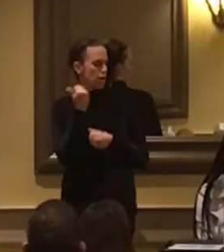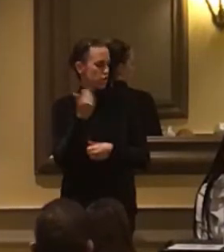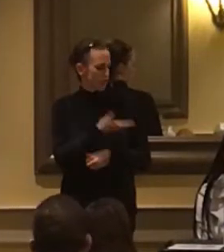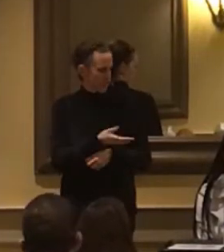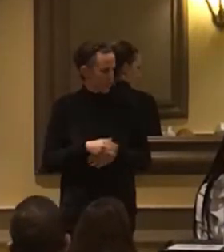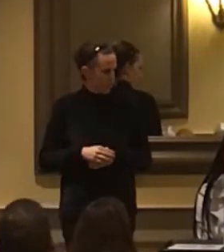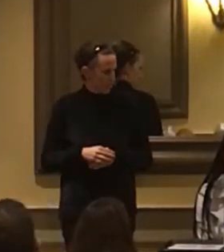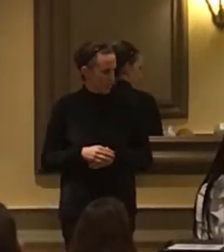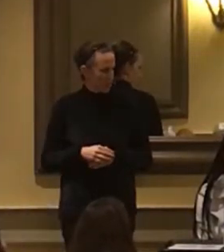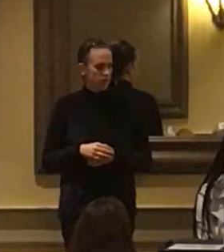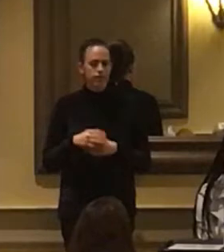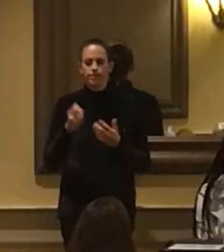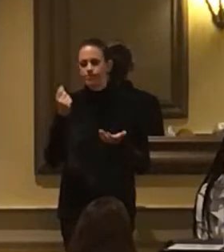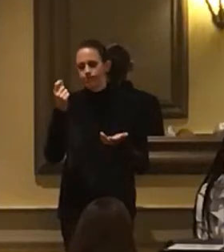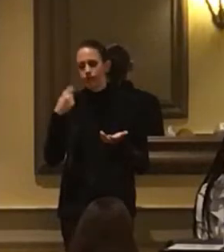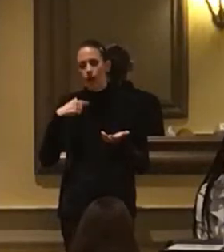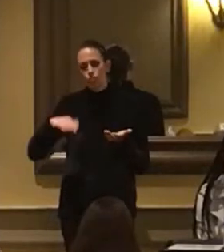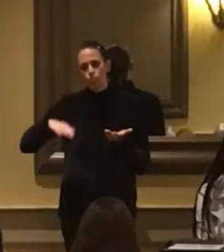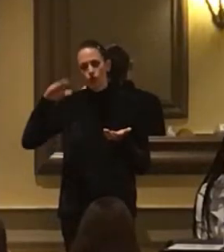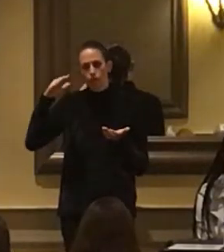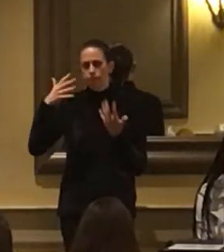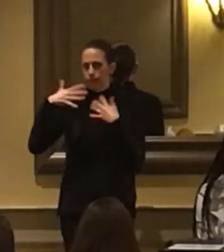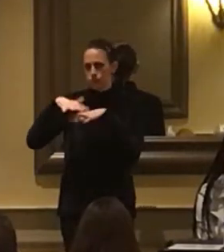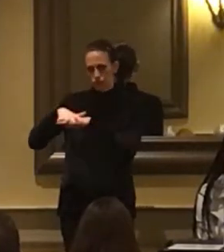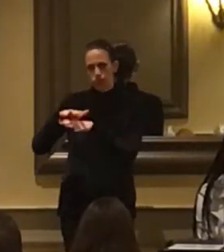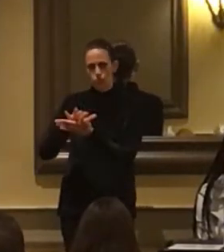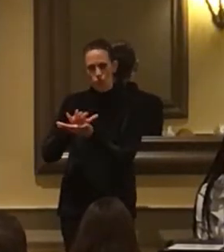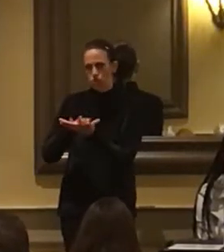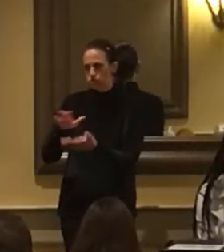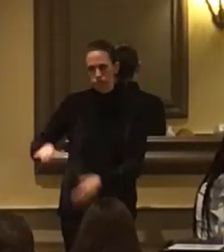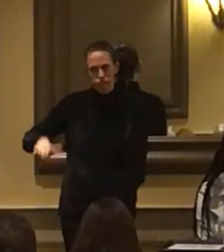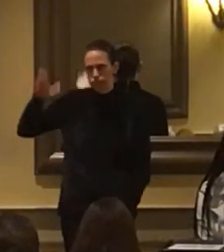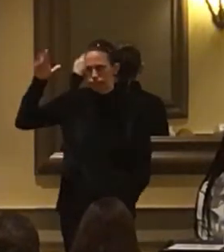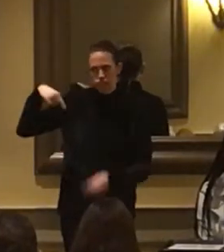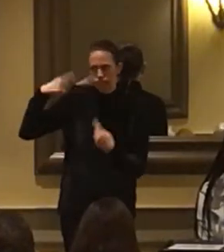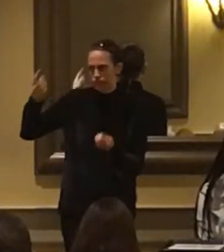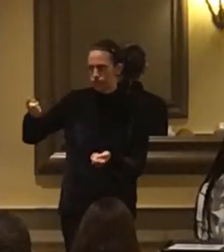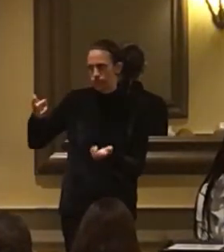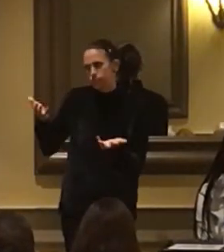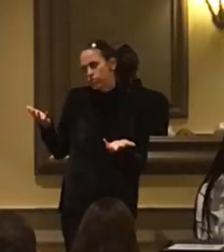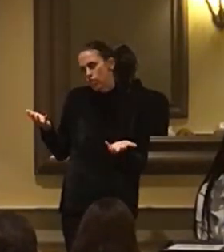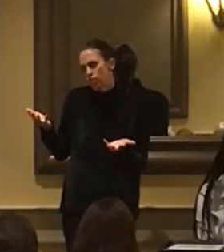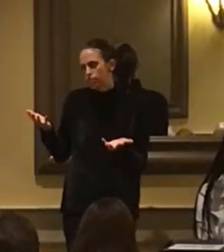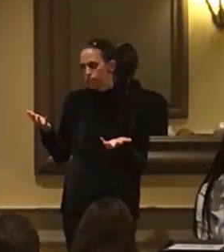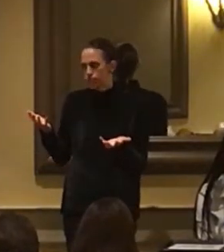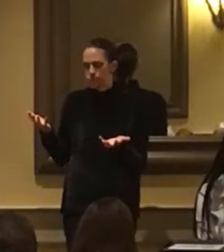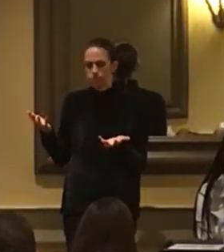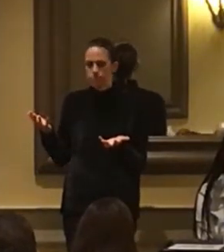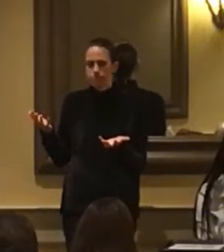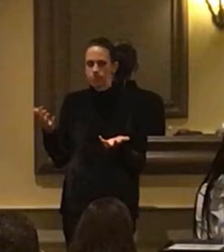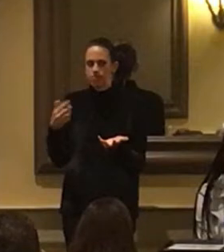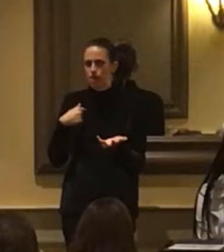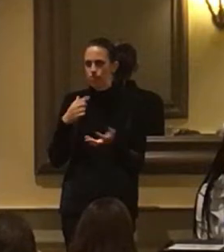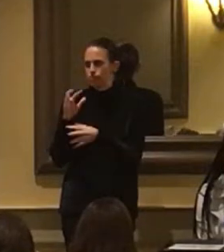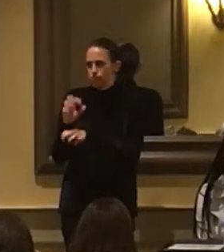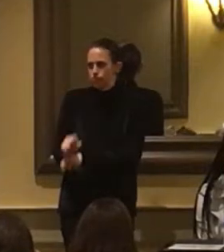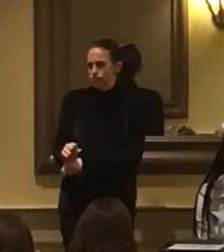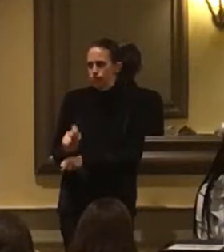Well, I, for one, attended mainstream schools all my life. And so being the only one of my kind